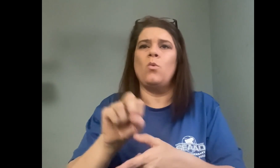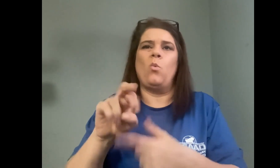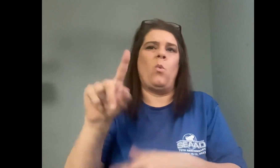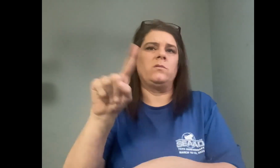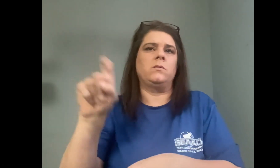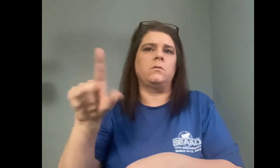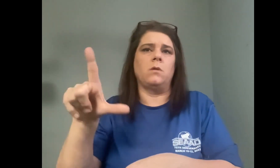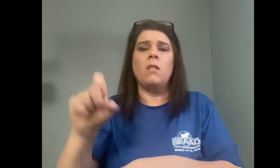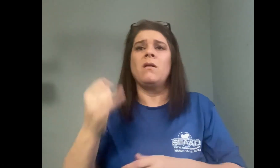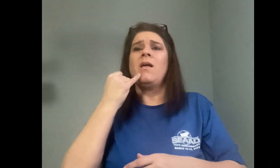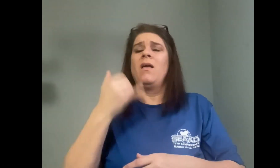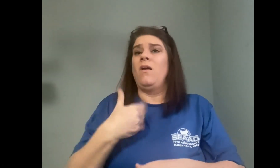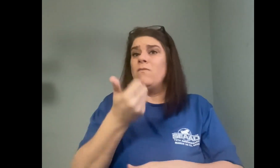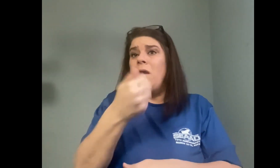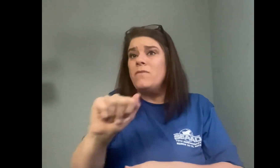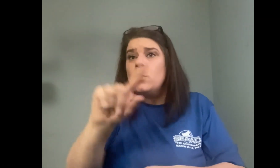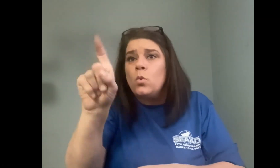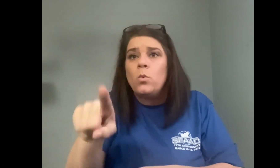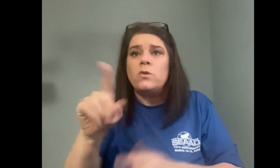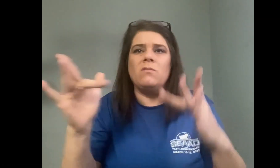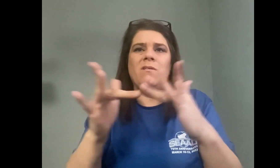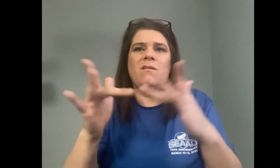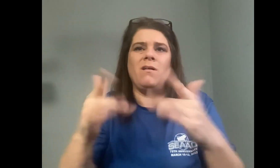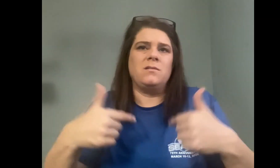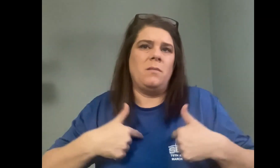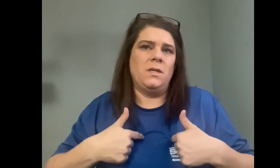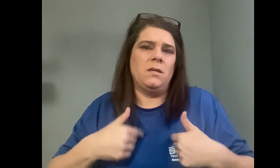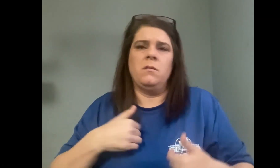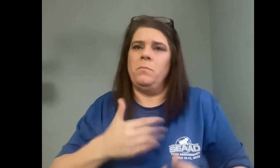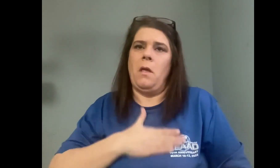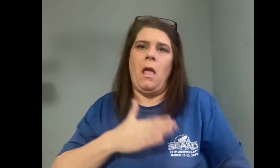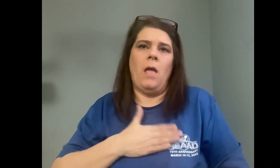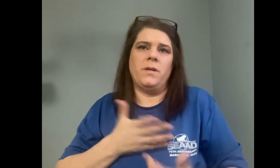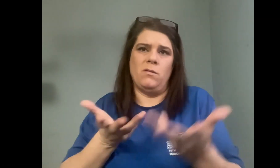if you have any questions just contact me. I'll be happy to chat with you.